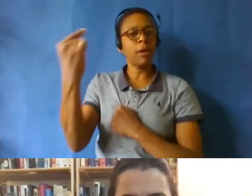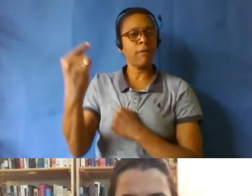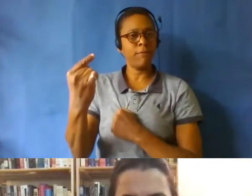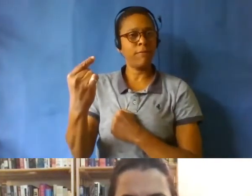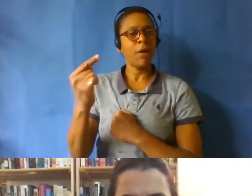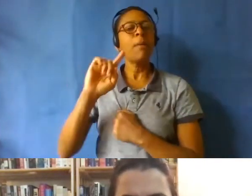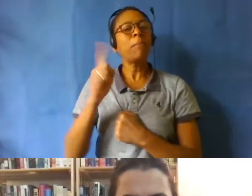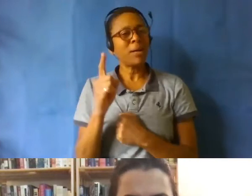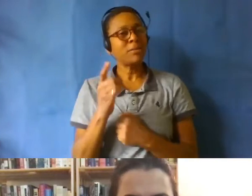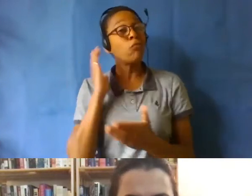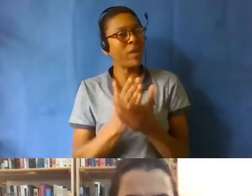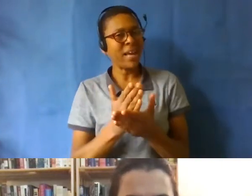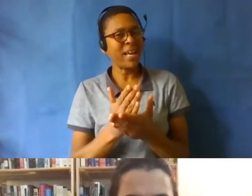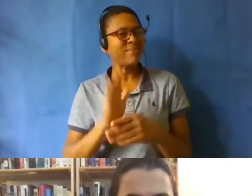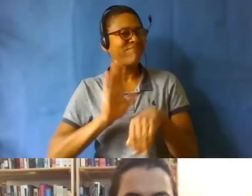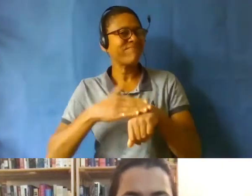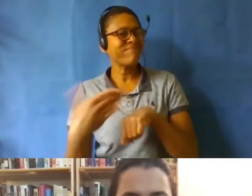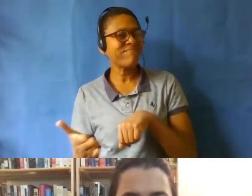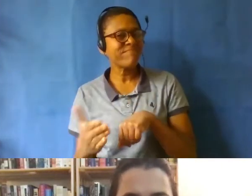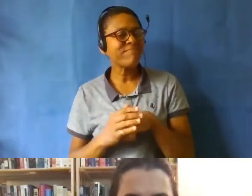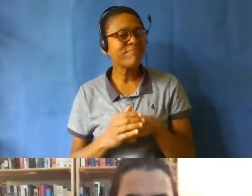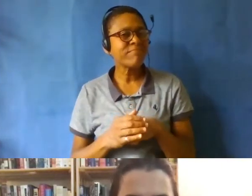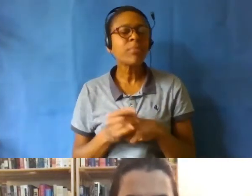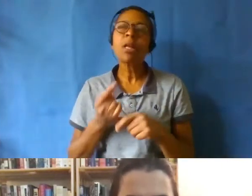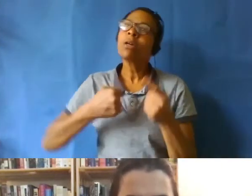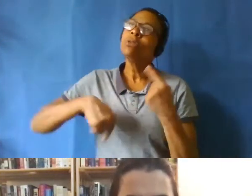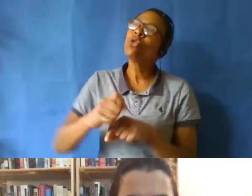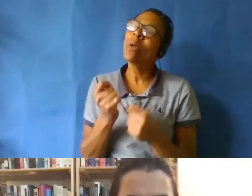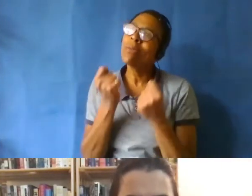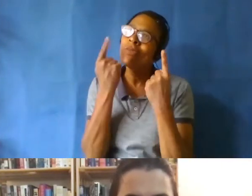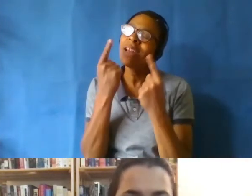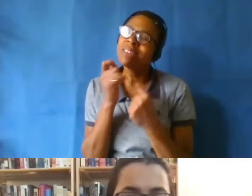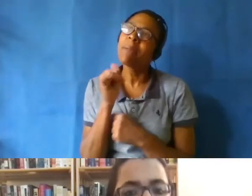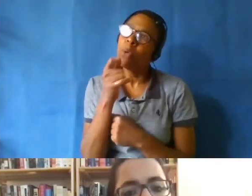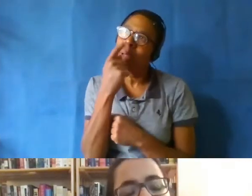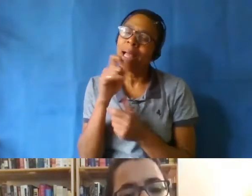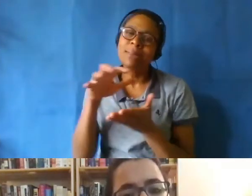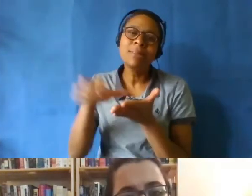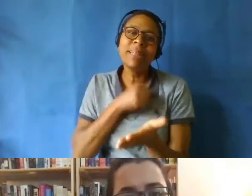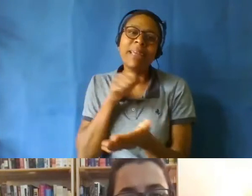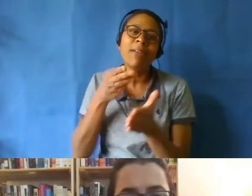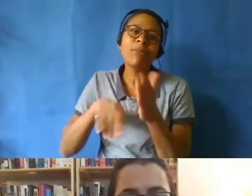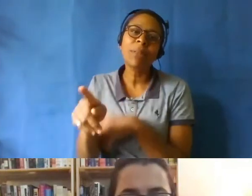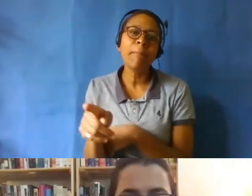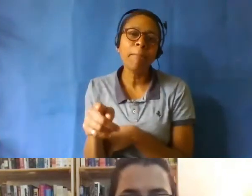also like were following this whole idea of stealing from the university that you know that people like Fred Moulton and stuffs how he talk about like the